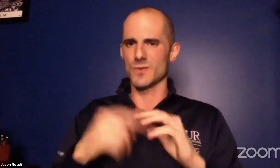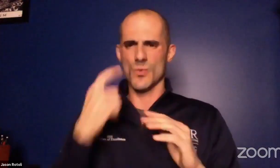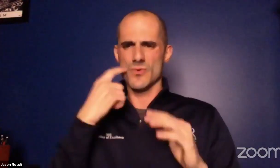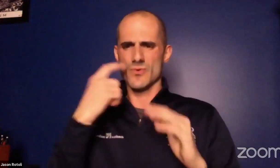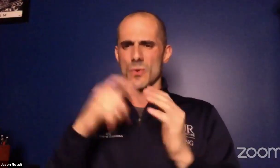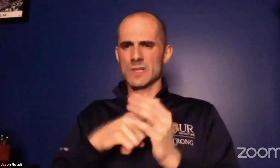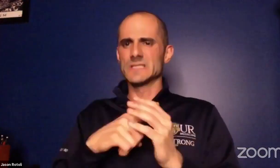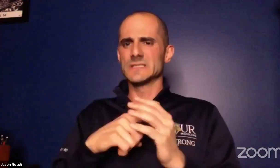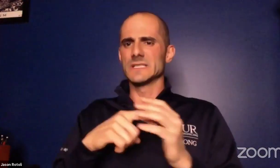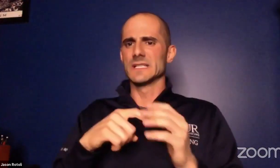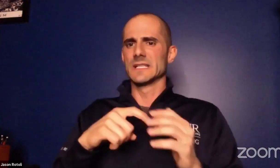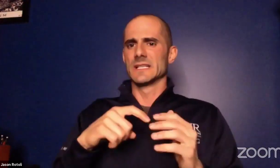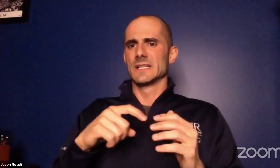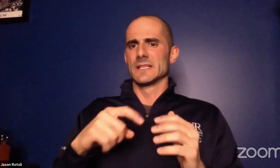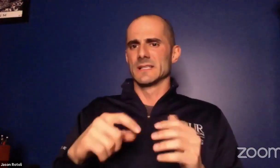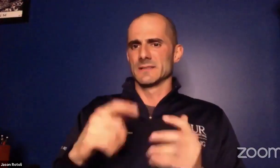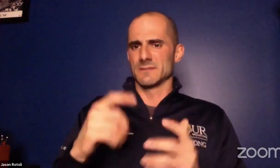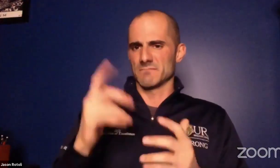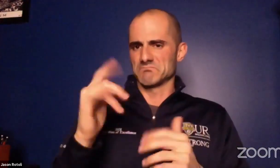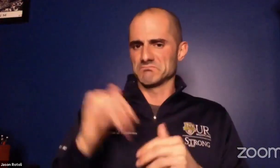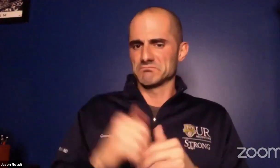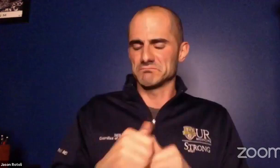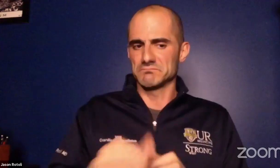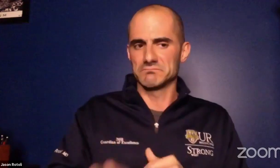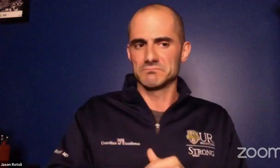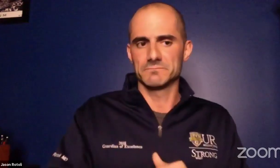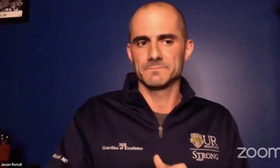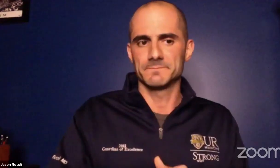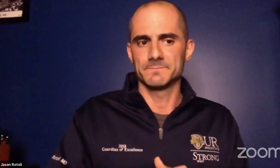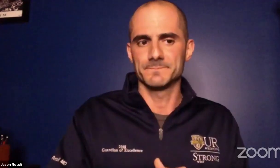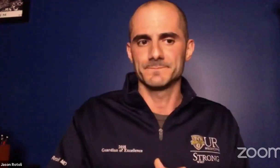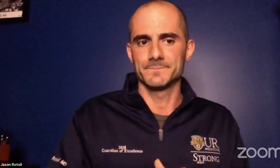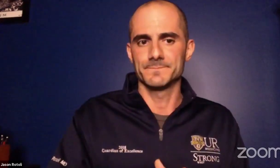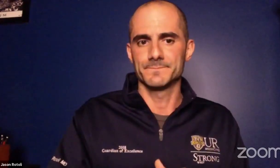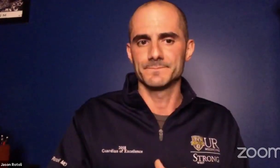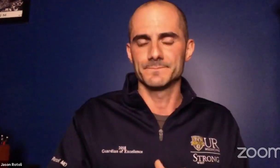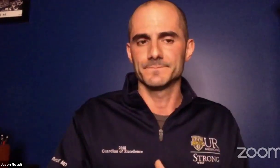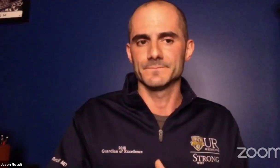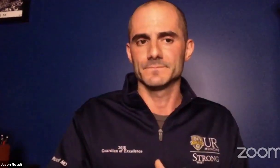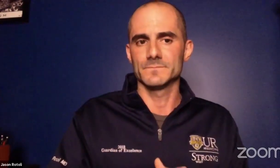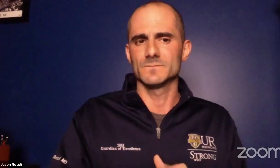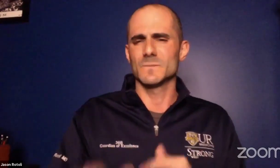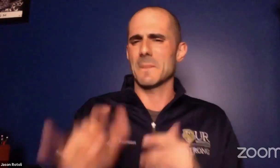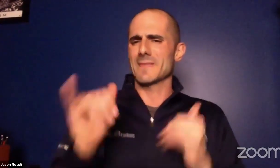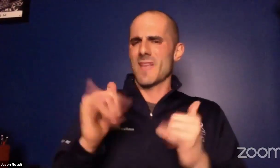vessels that are in there. Most of the time normal blood flow goes through, in and out,